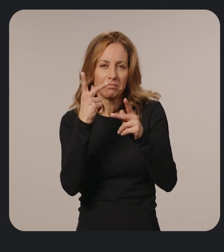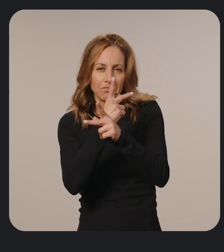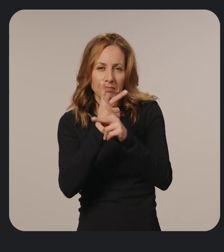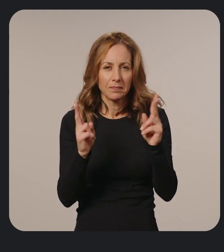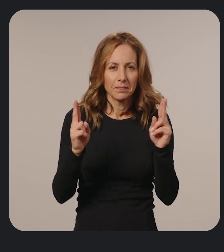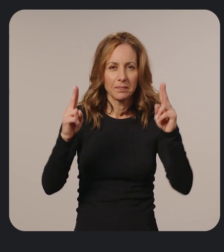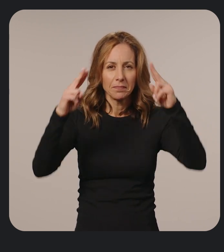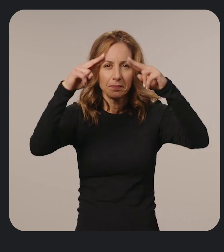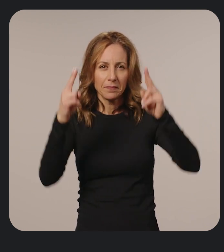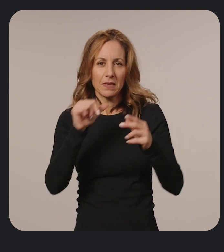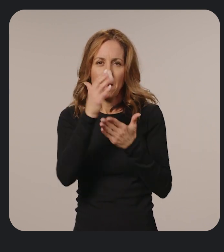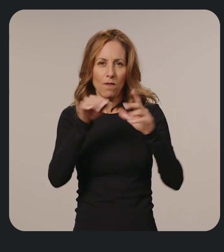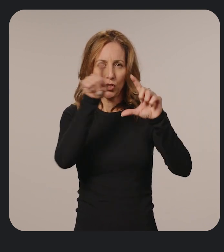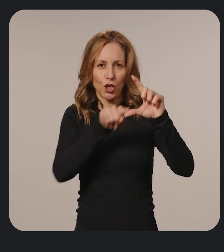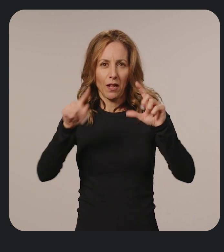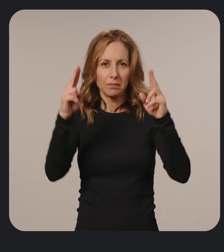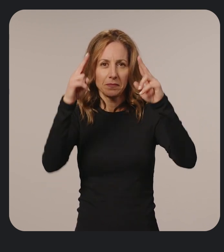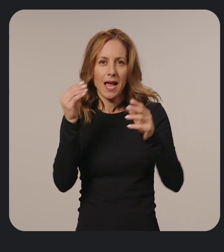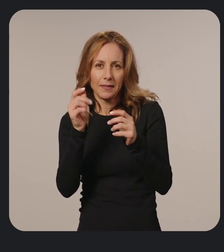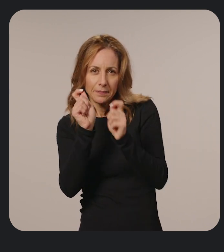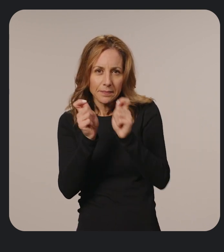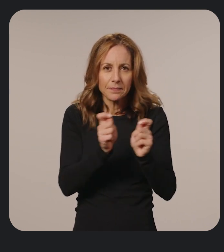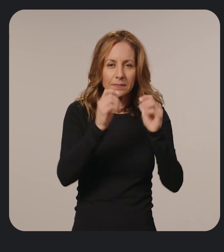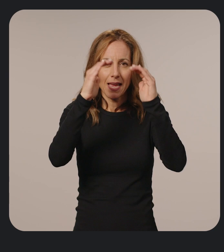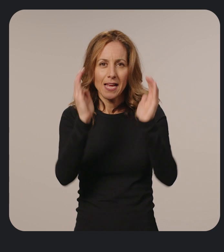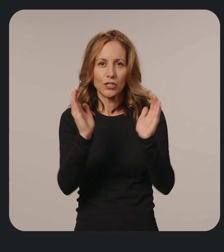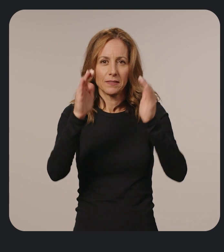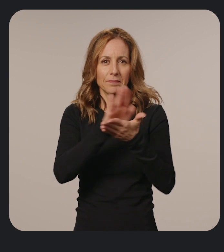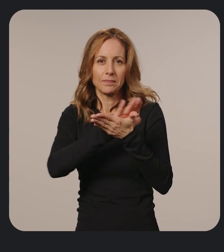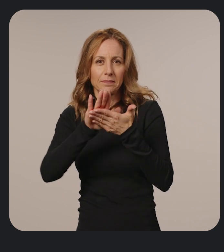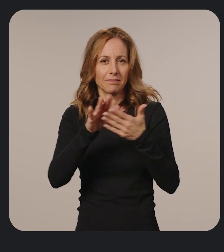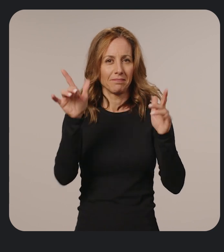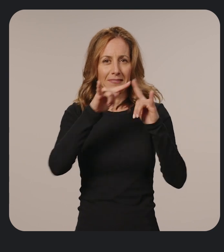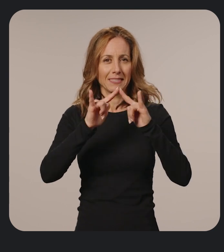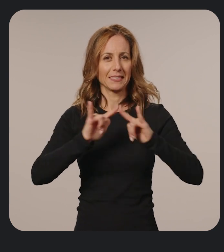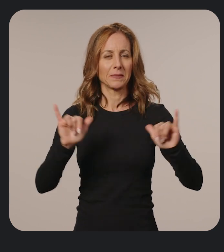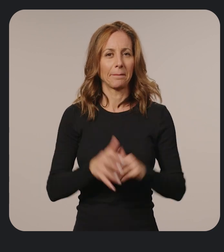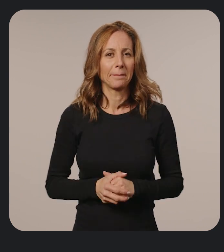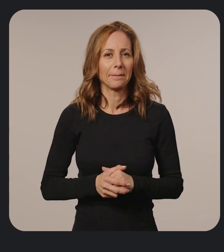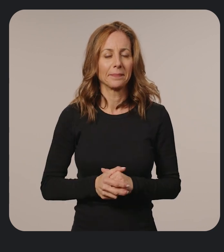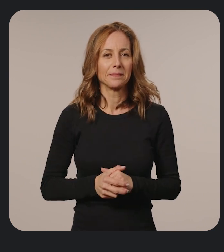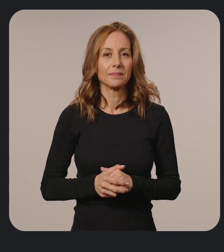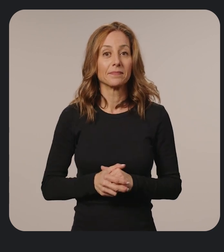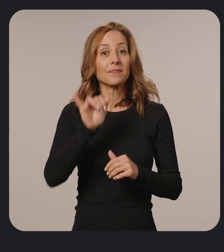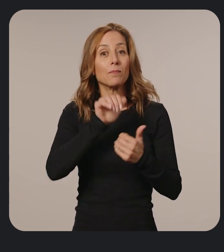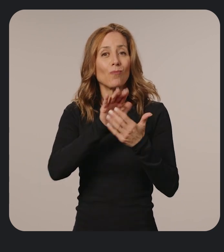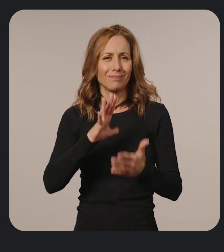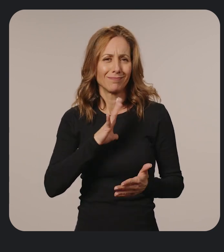The shader essentially clips off the parts of the triangles that aren't also parts of the circle and anti-aliases the edges at the same time.